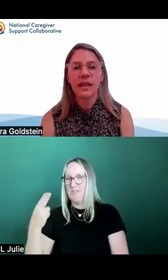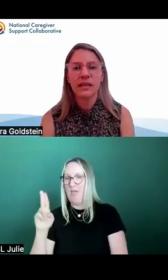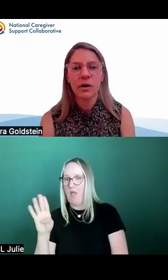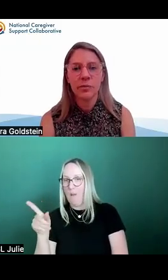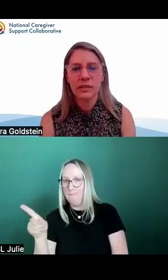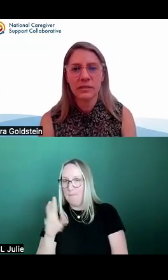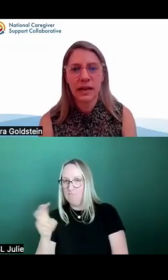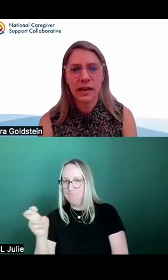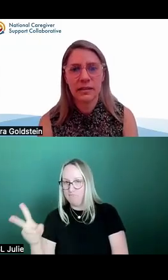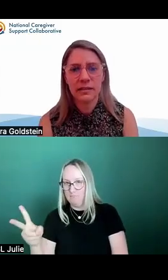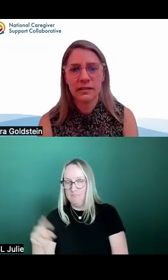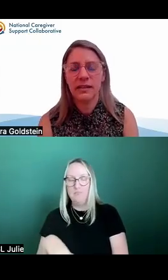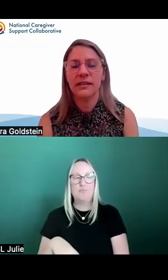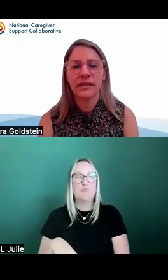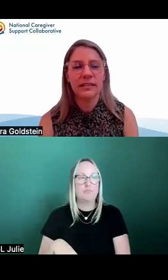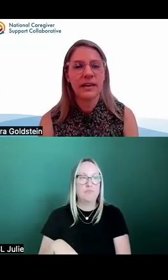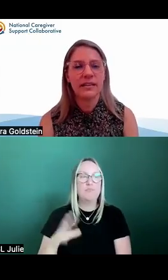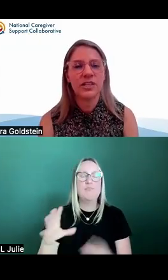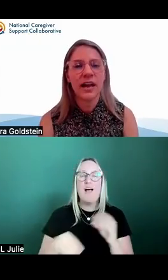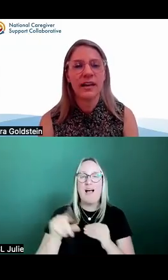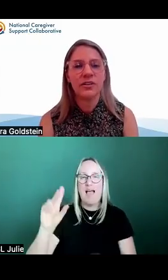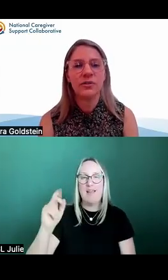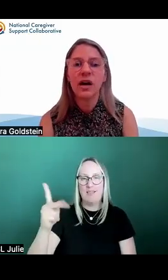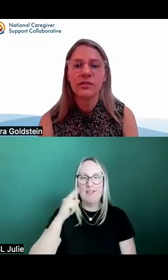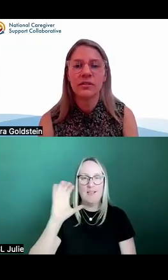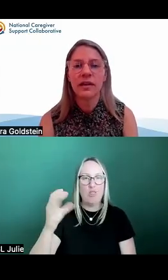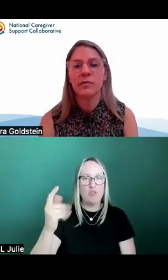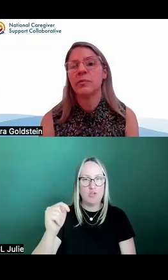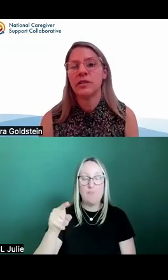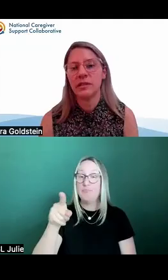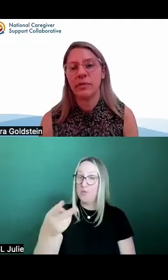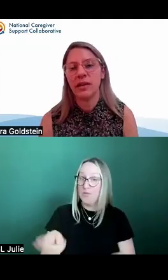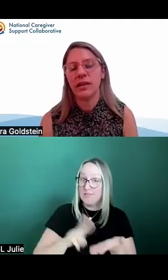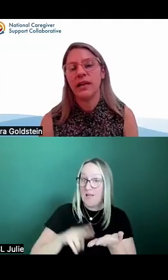So I'll put the add the link to that in the chat and you can also sign up to participate